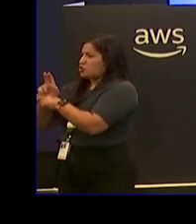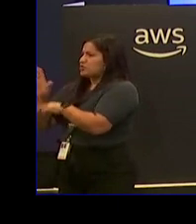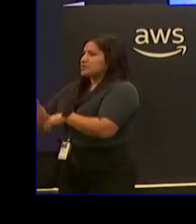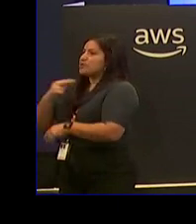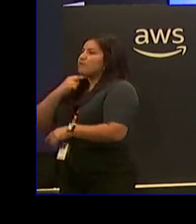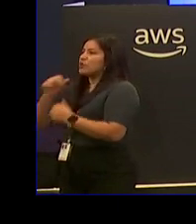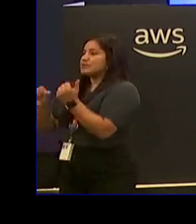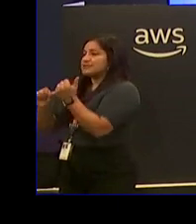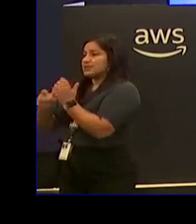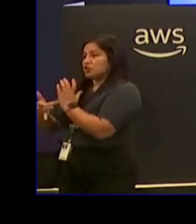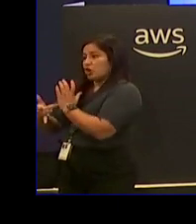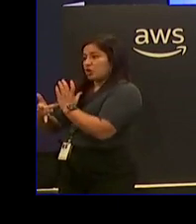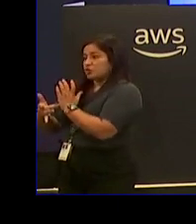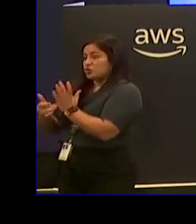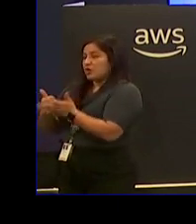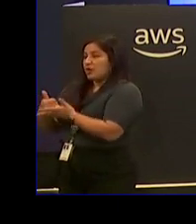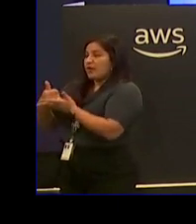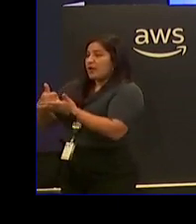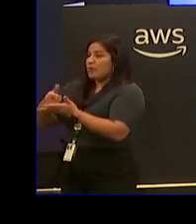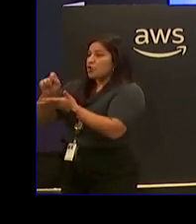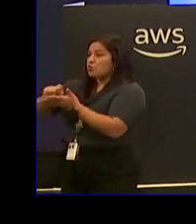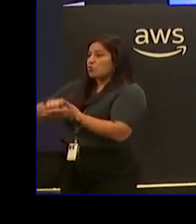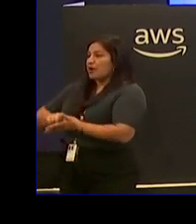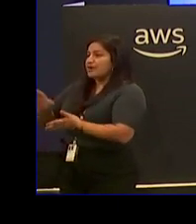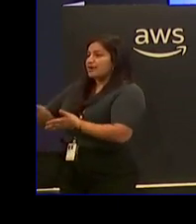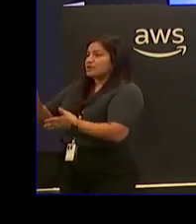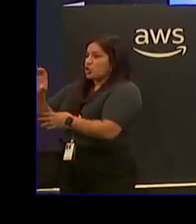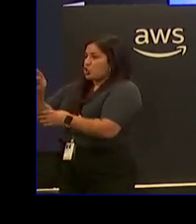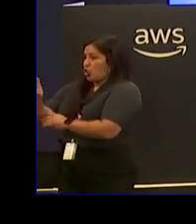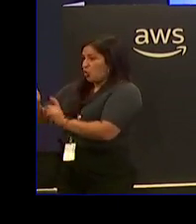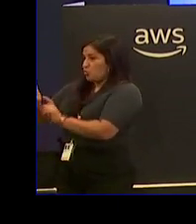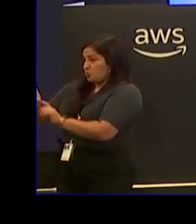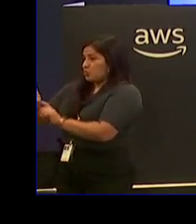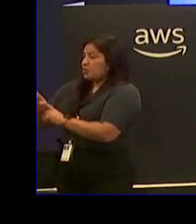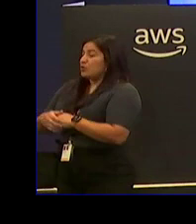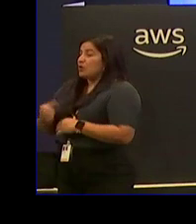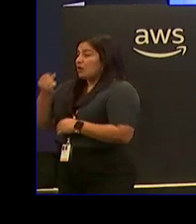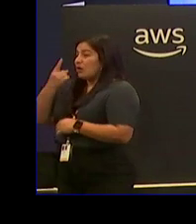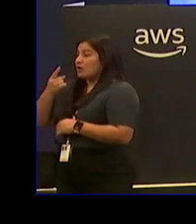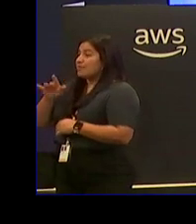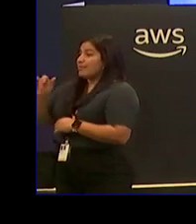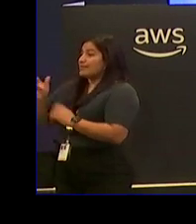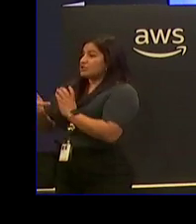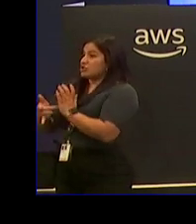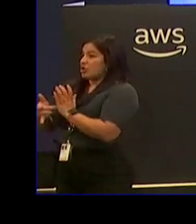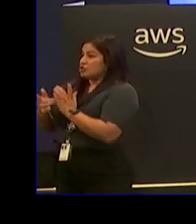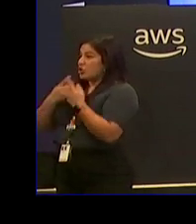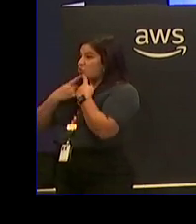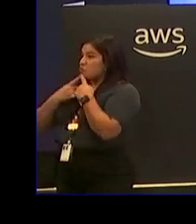to help write his Seagull code. The technology did work pretty well,